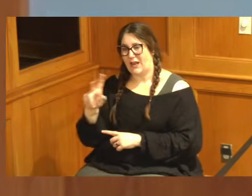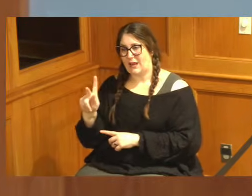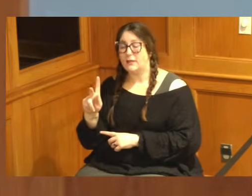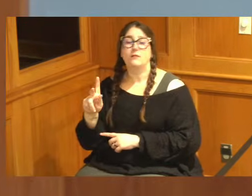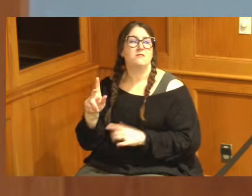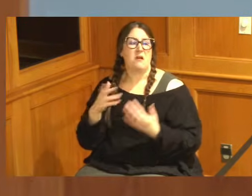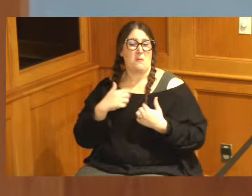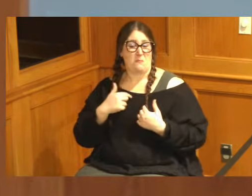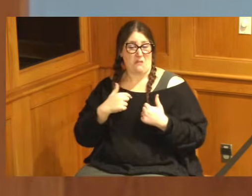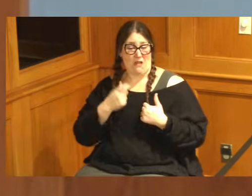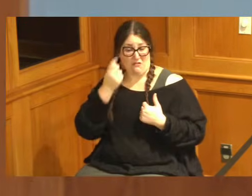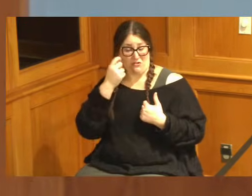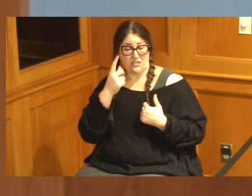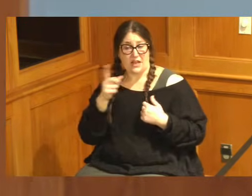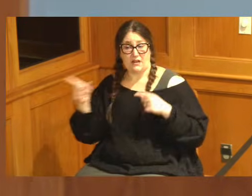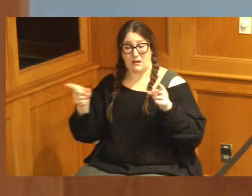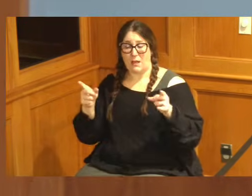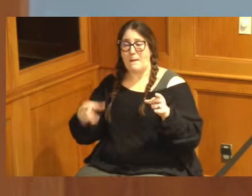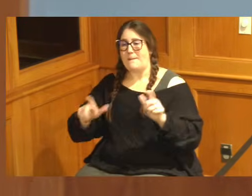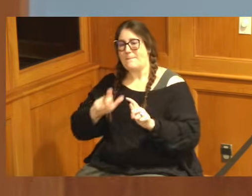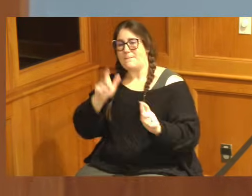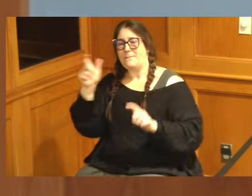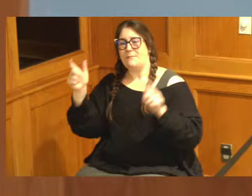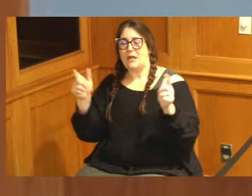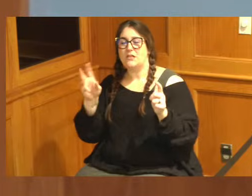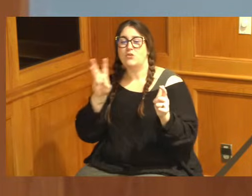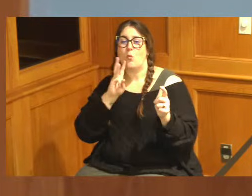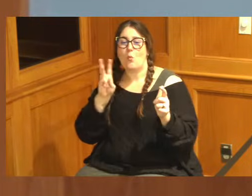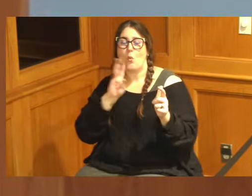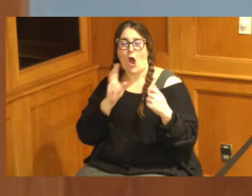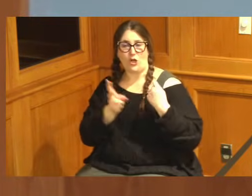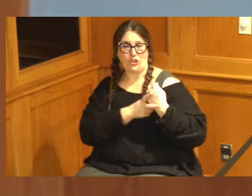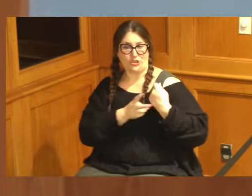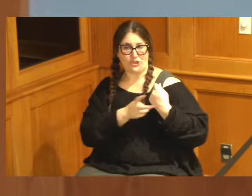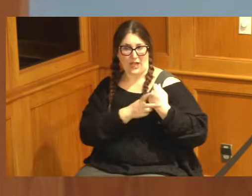those are the largest two watersheds and so those are the the two that were selected with the the